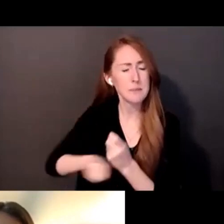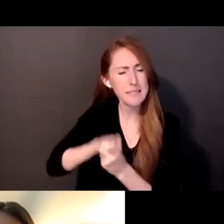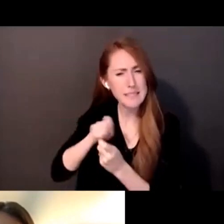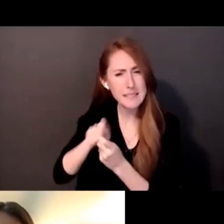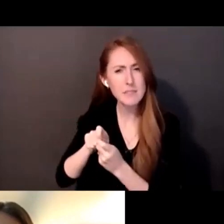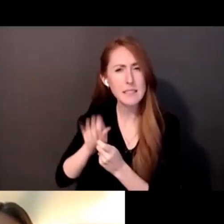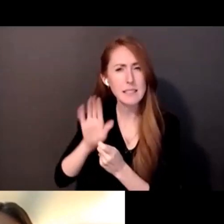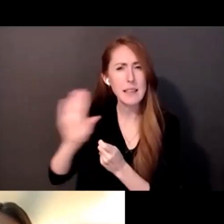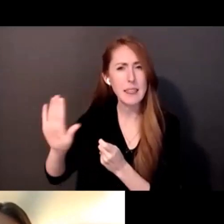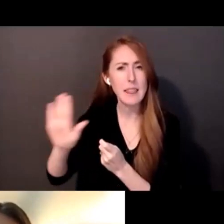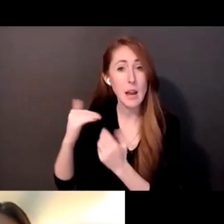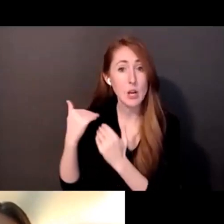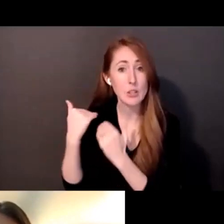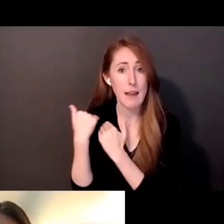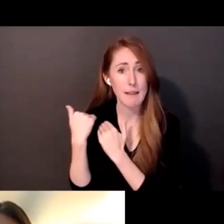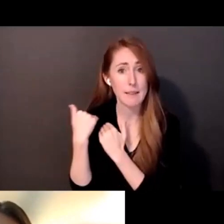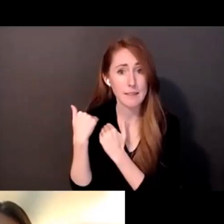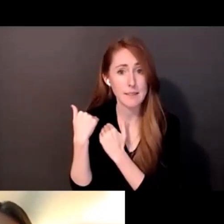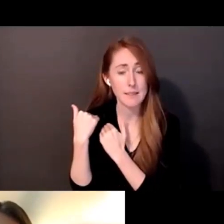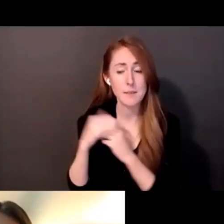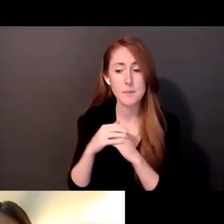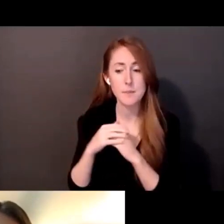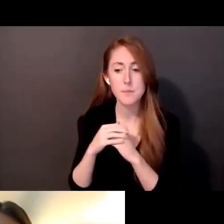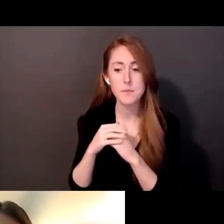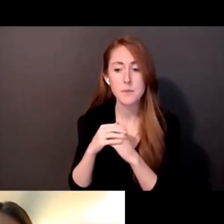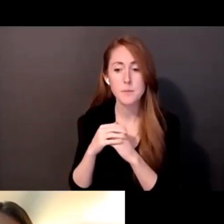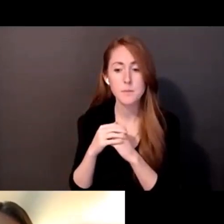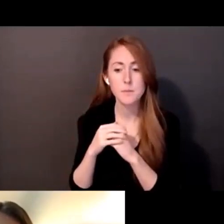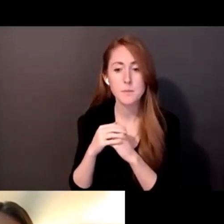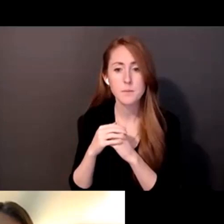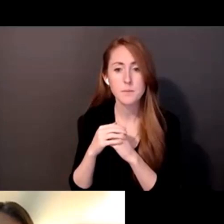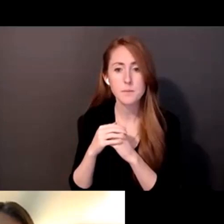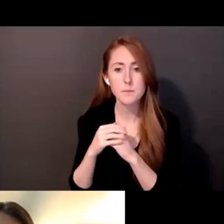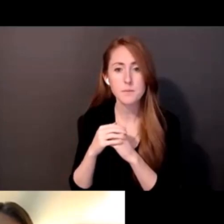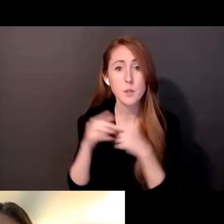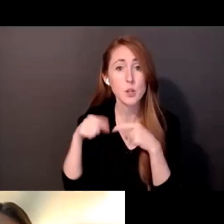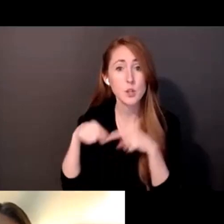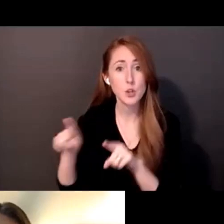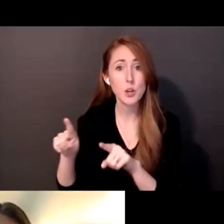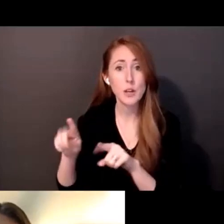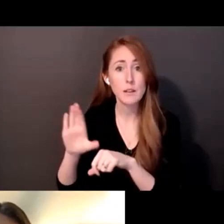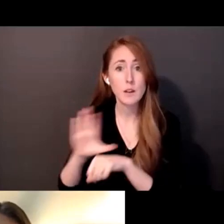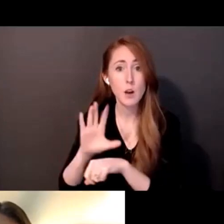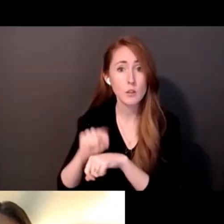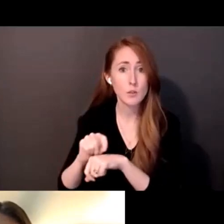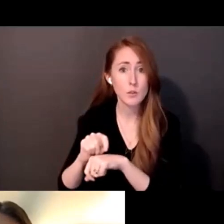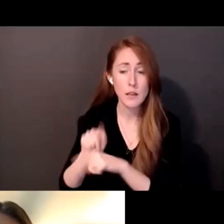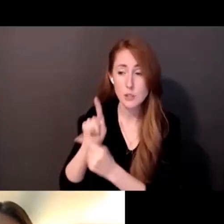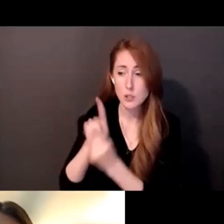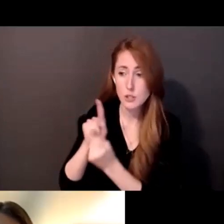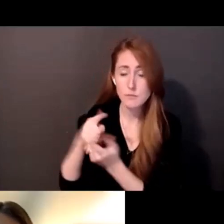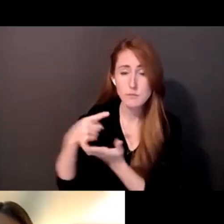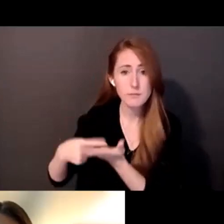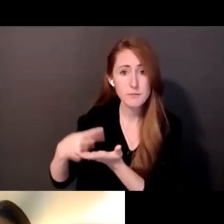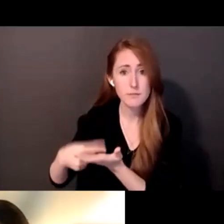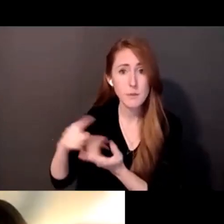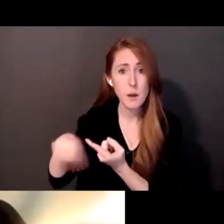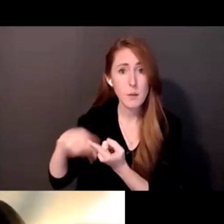And in the process of conducting these consultations with them regarding the tool, we provided information, again,